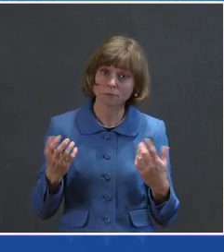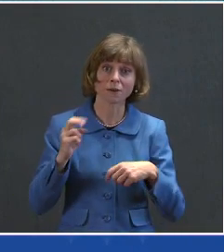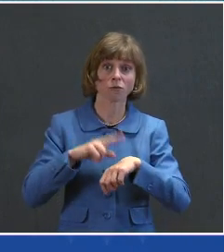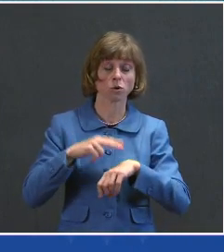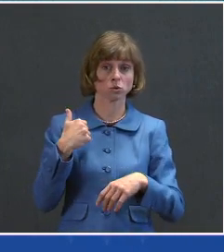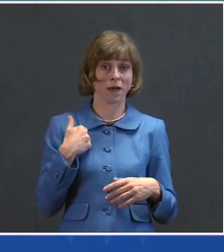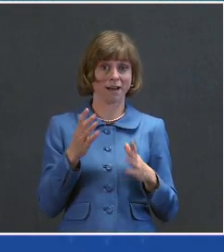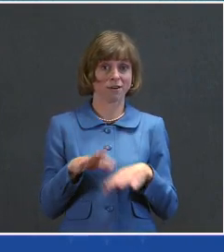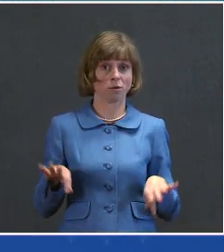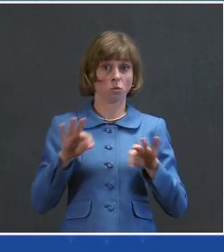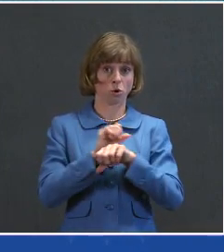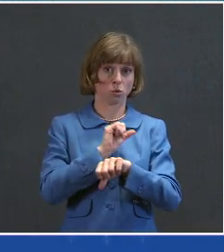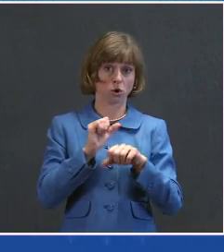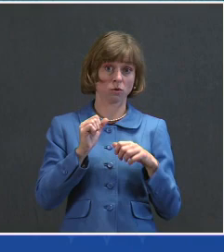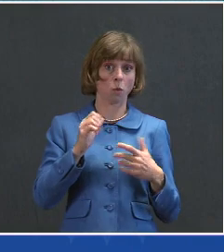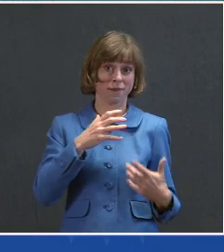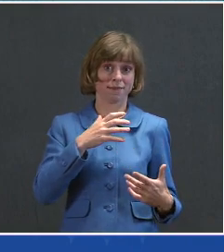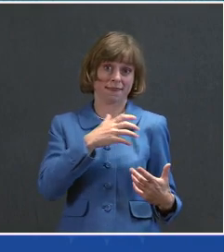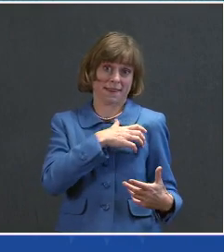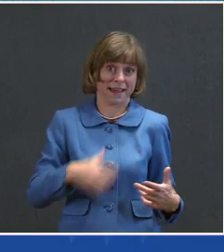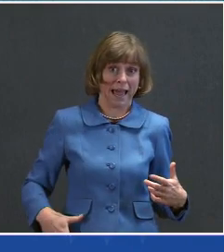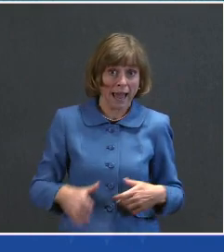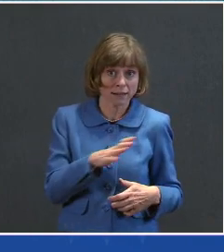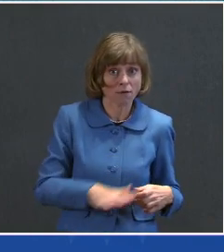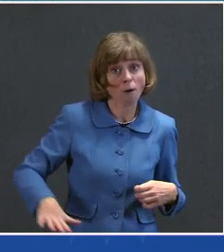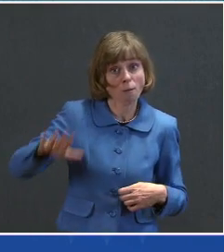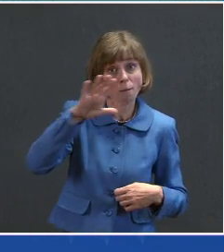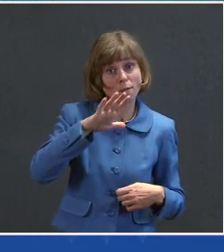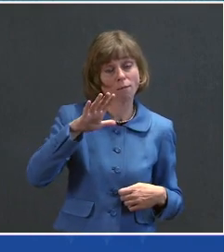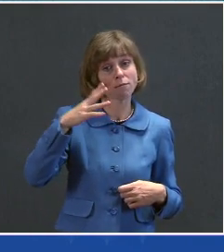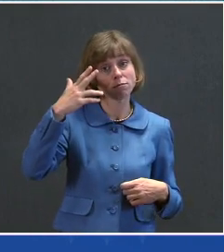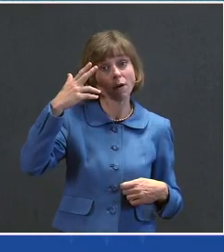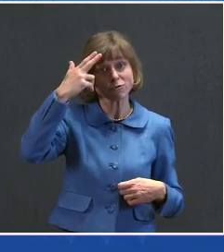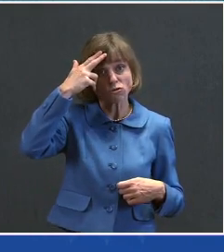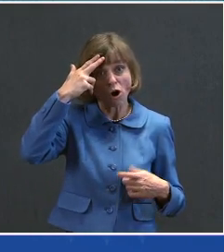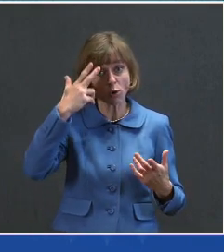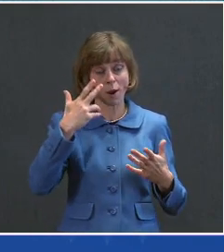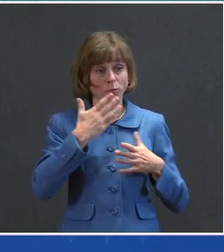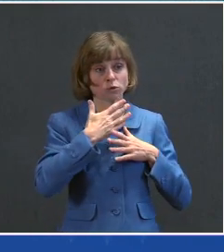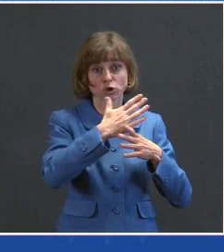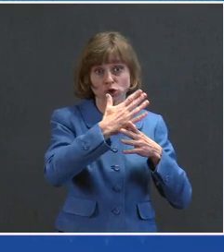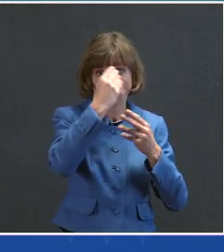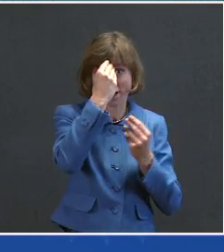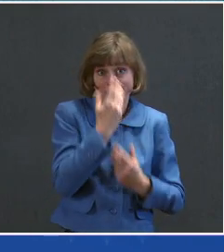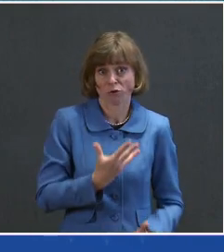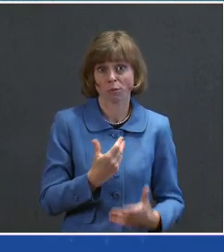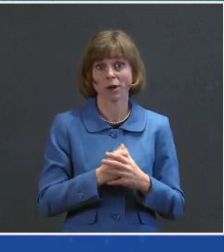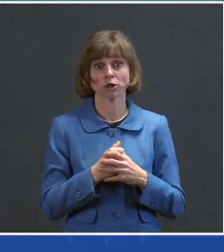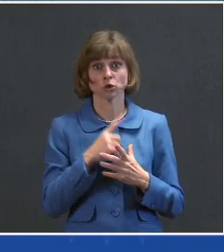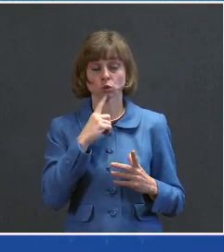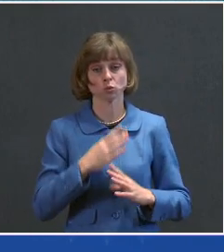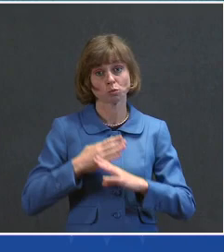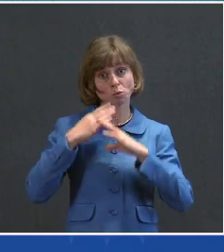with the Kingdom of Saudi Arabia, from intelligence sharing to deterring the actions of militants in the region.